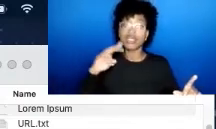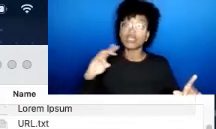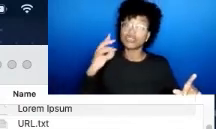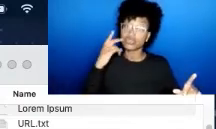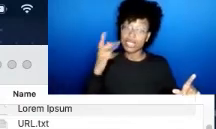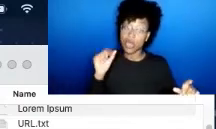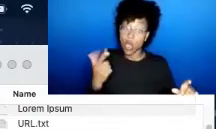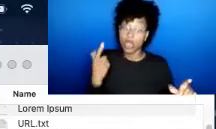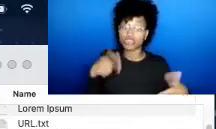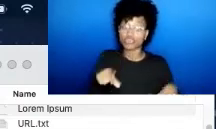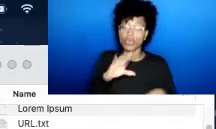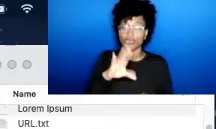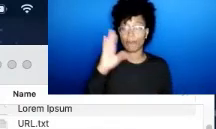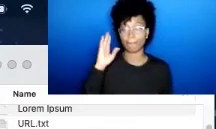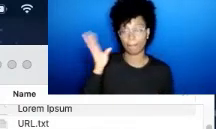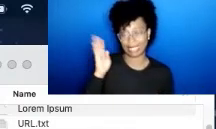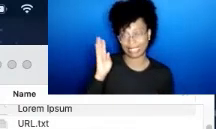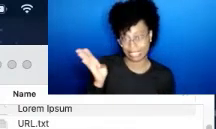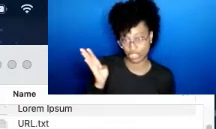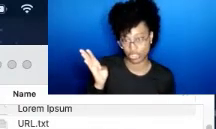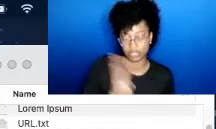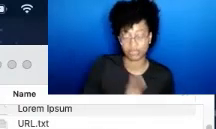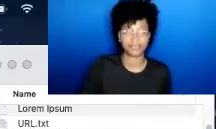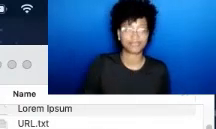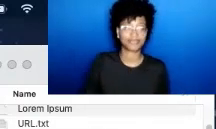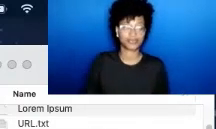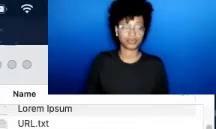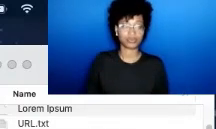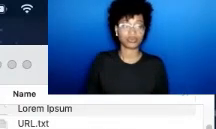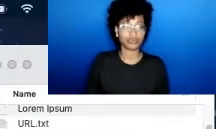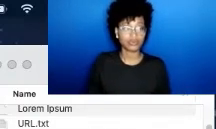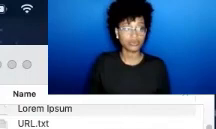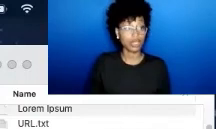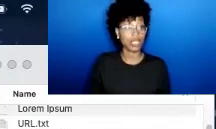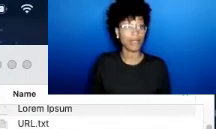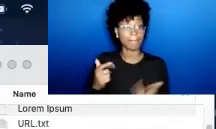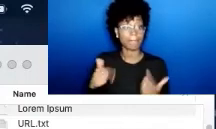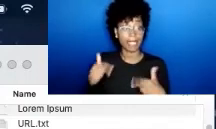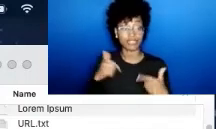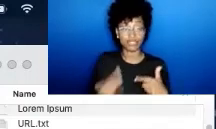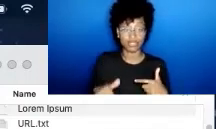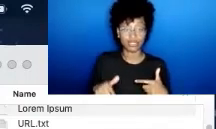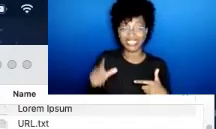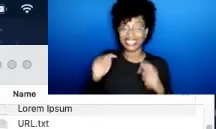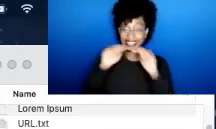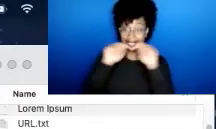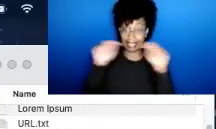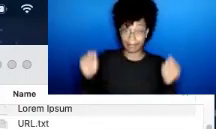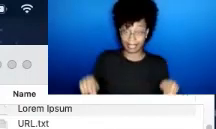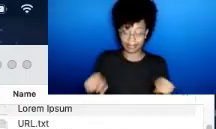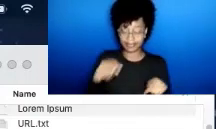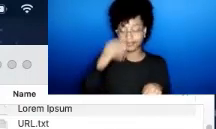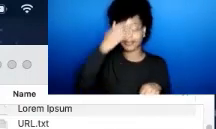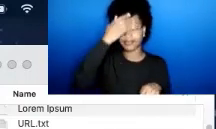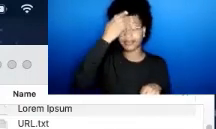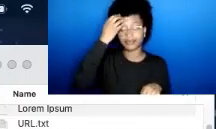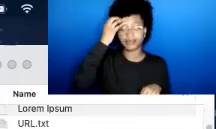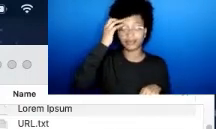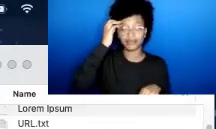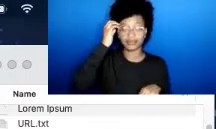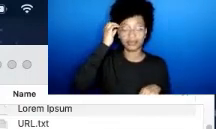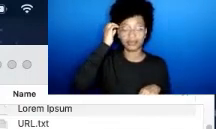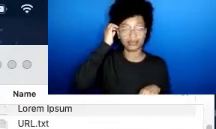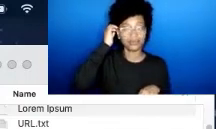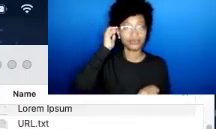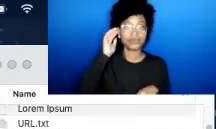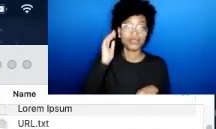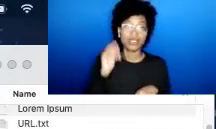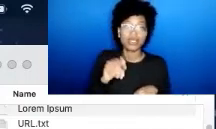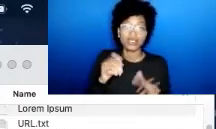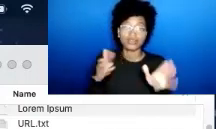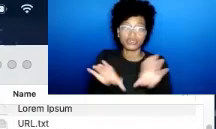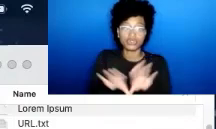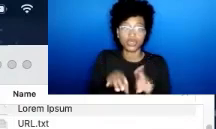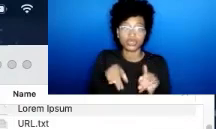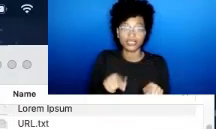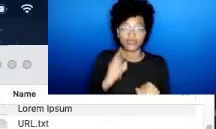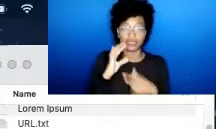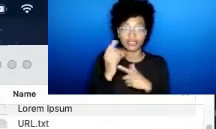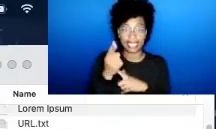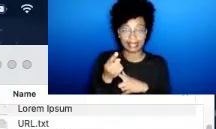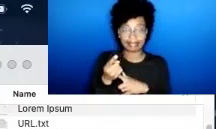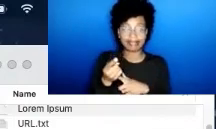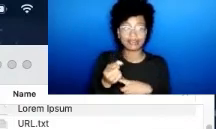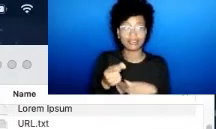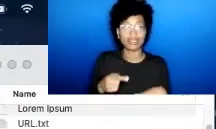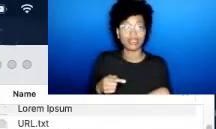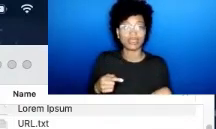07:11:58 Back to the template. Just closes for second. Here you can upload the logo of